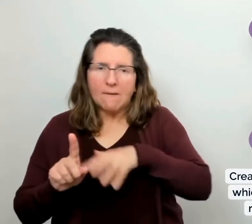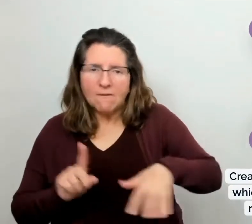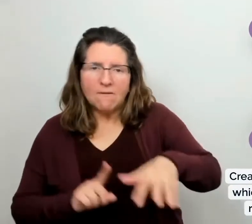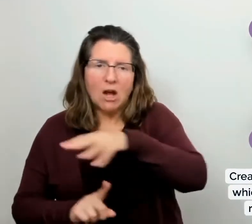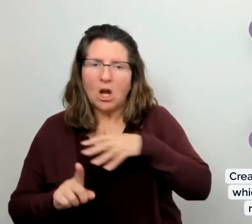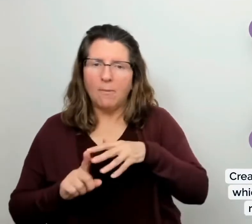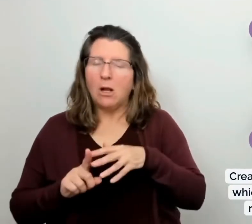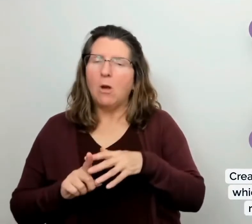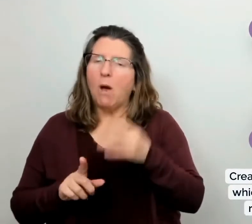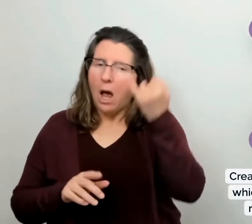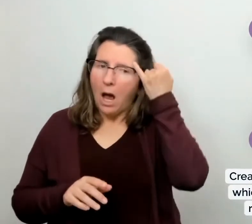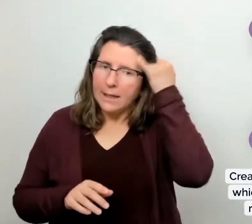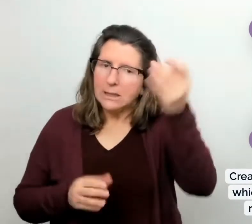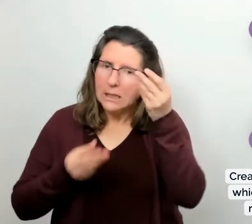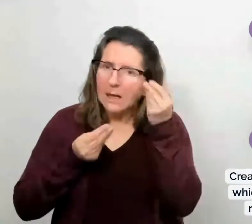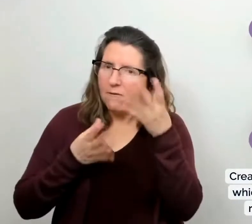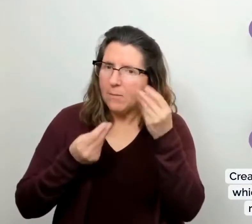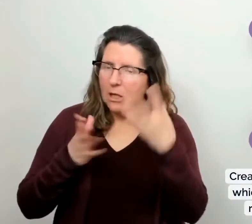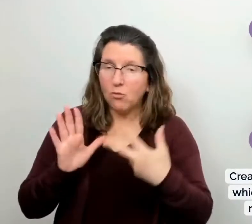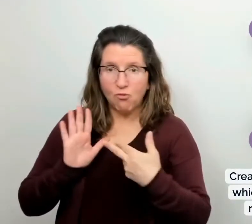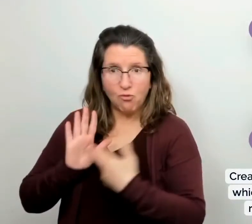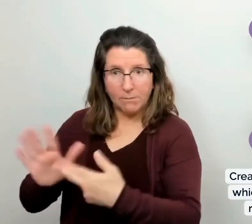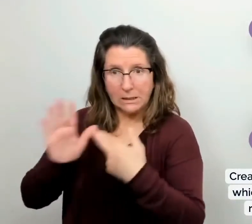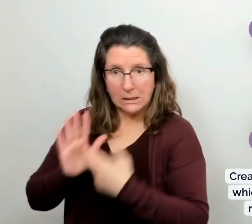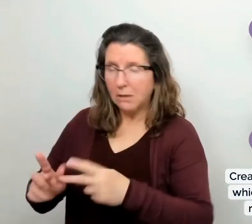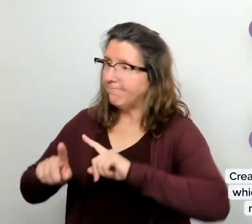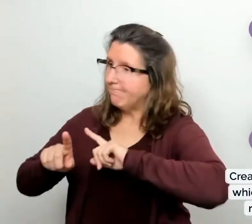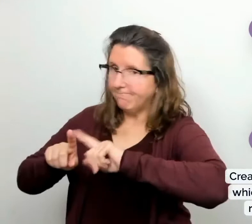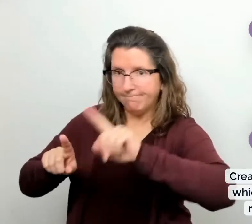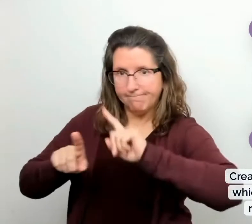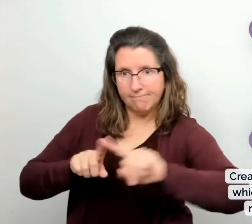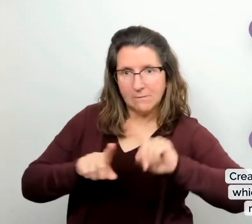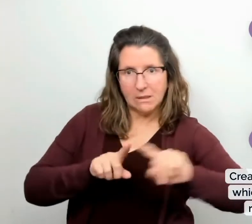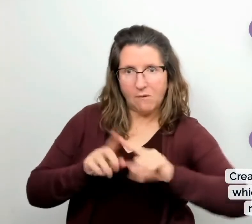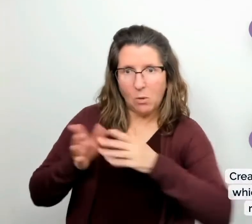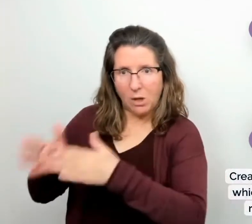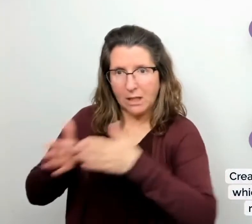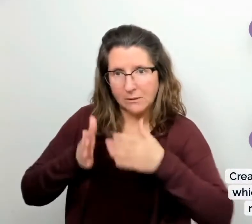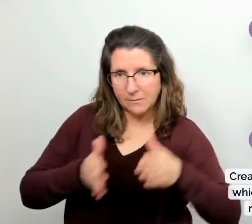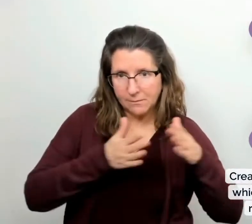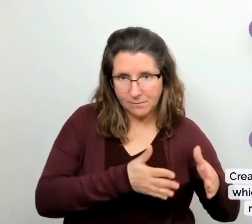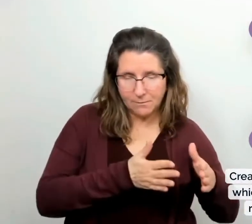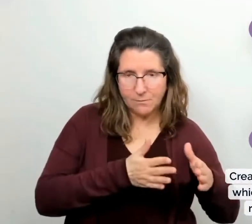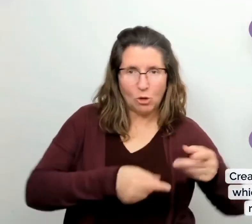Create a learning environment in which ideas and information are represented in multiple ways.